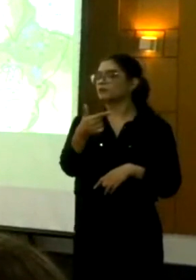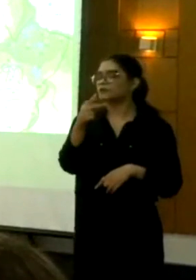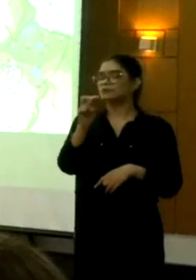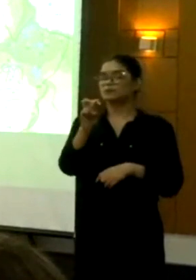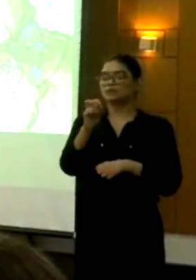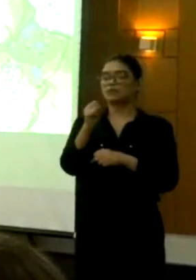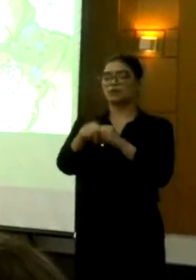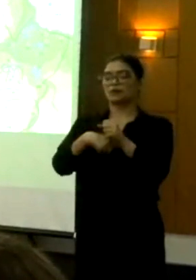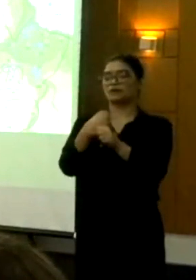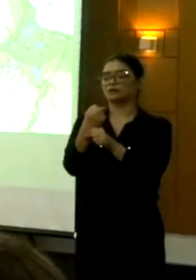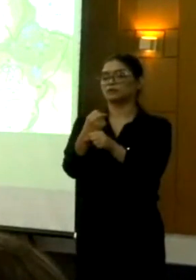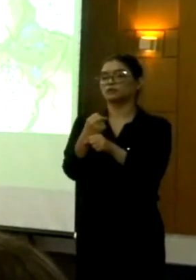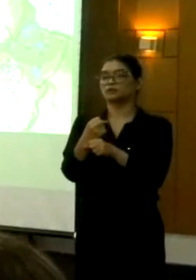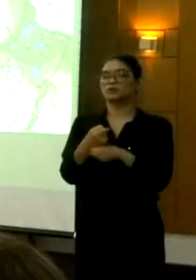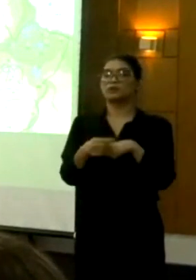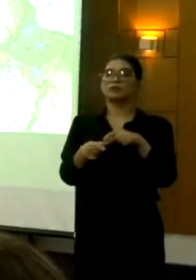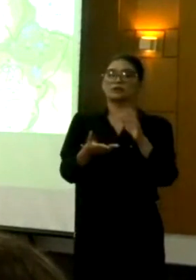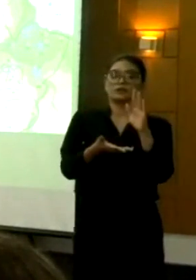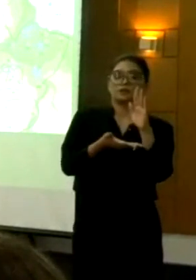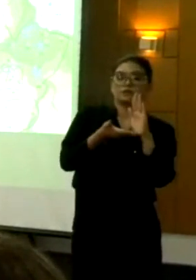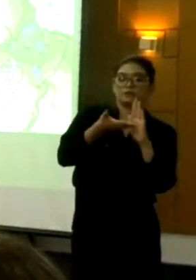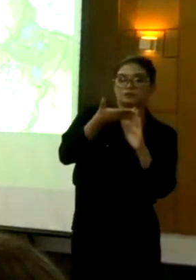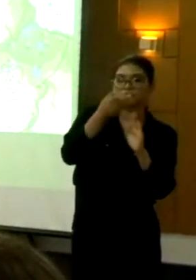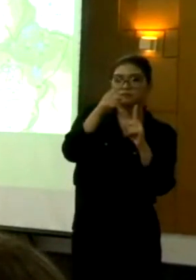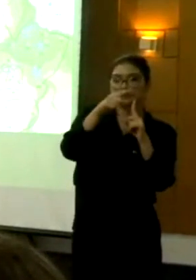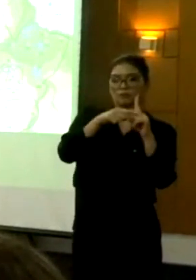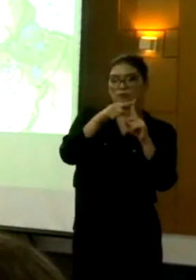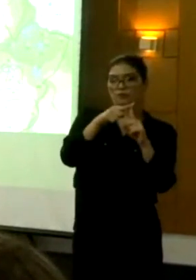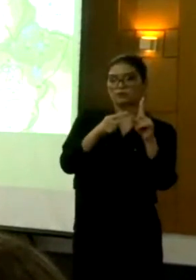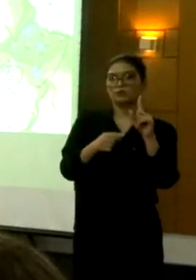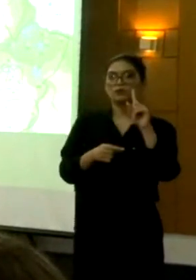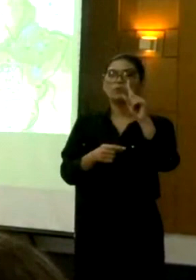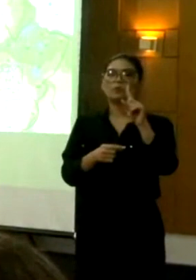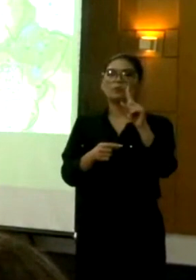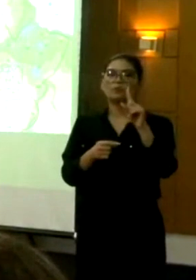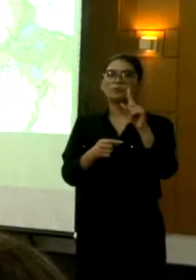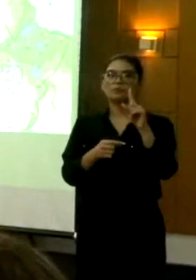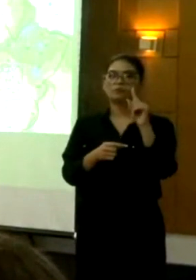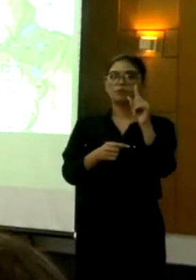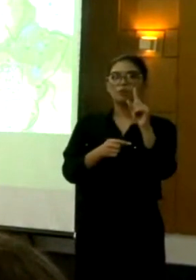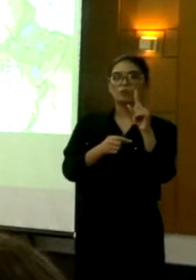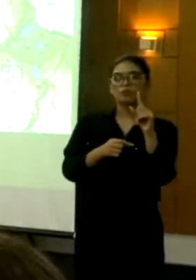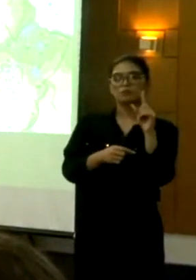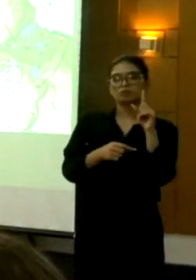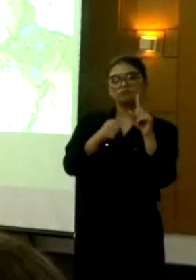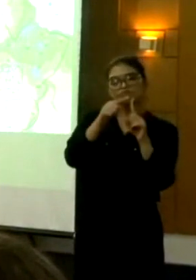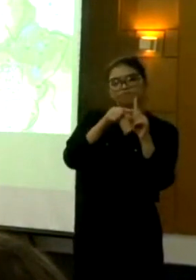, so the climate is hotter and drier, now this community here in the southwest